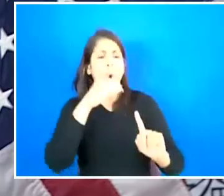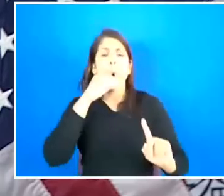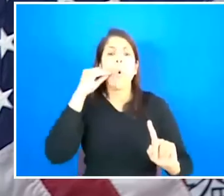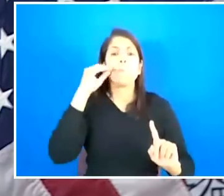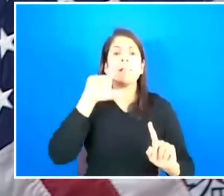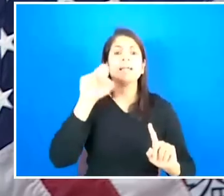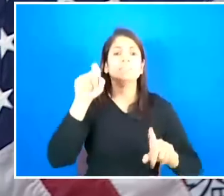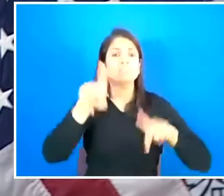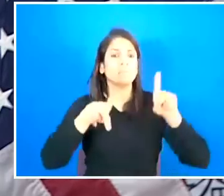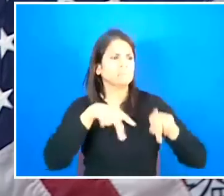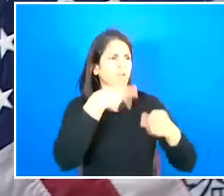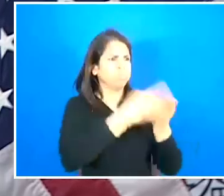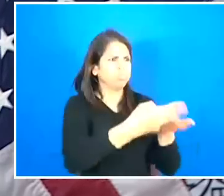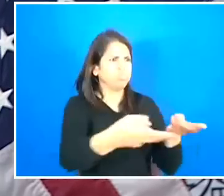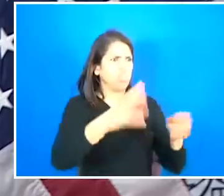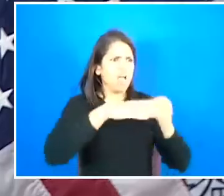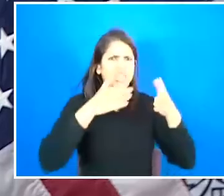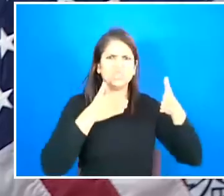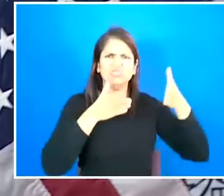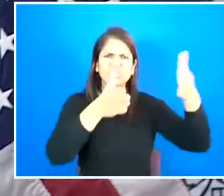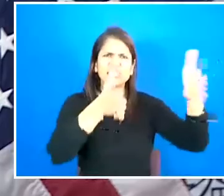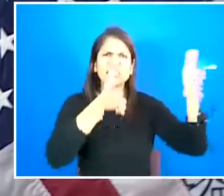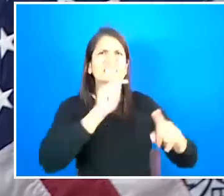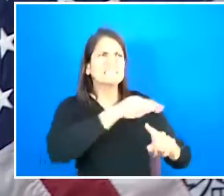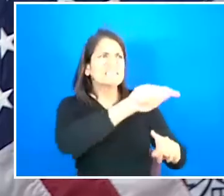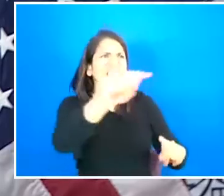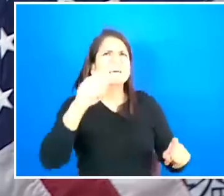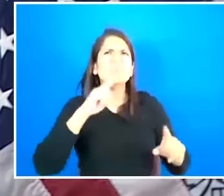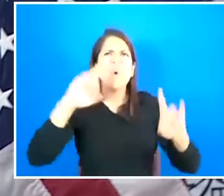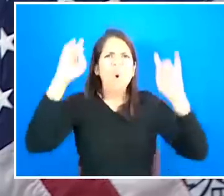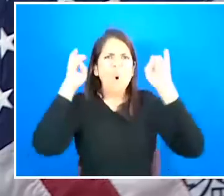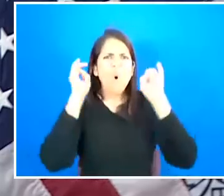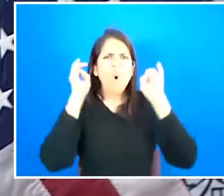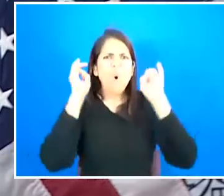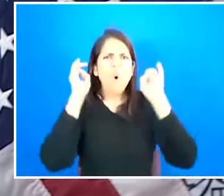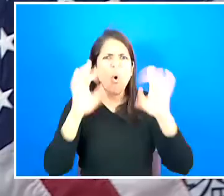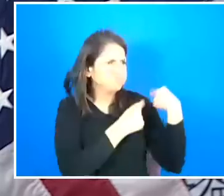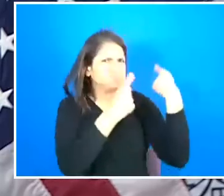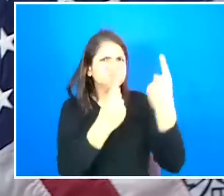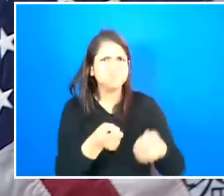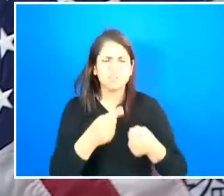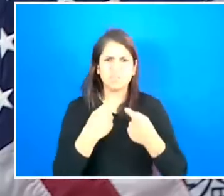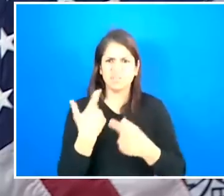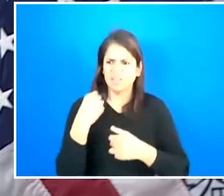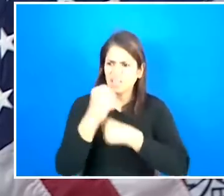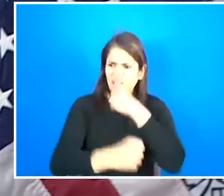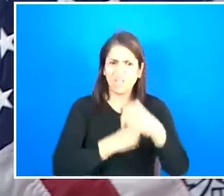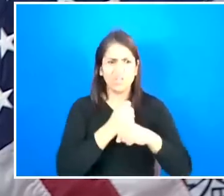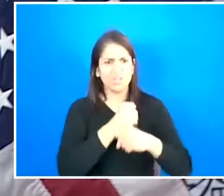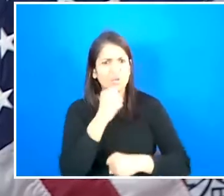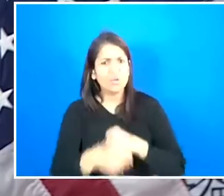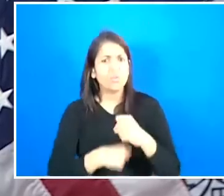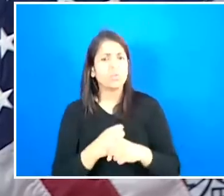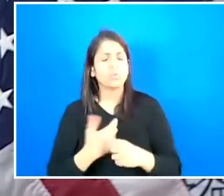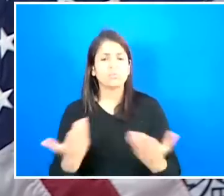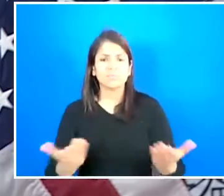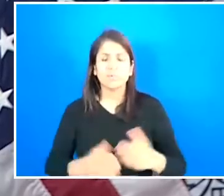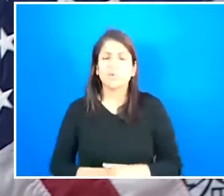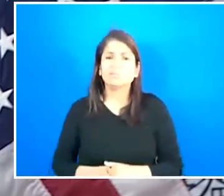THAT HAS ALWAYS BEEN ABOUT, YOU KNOW, THE OUTREACH EFFORTS IN RECENT YEARS,